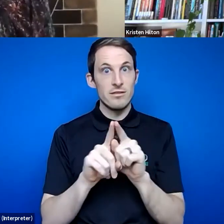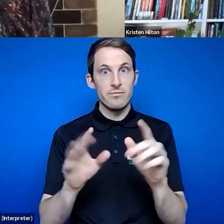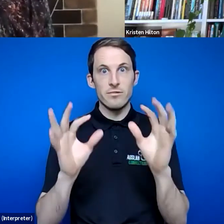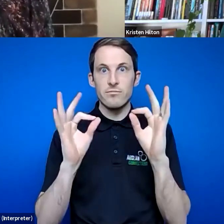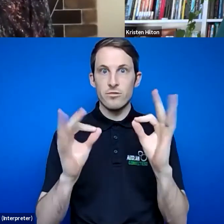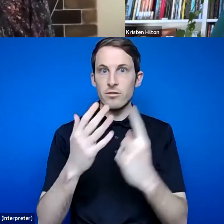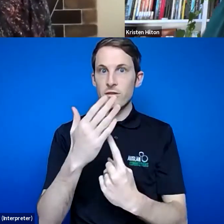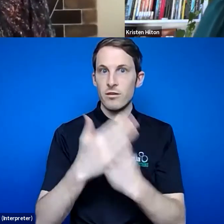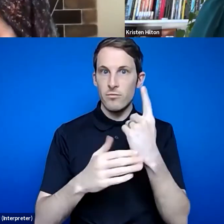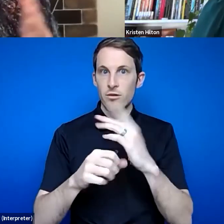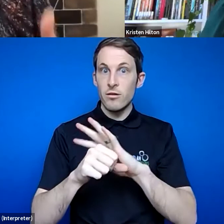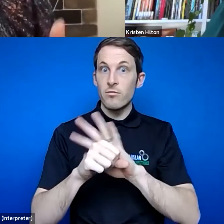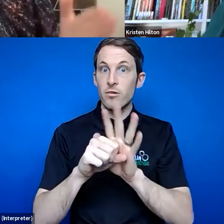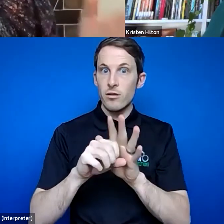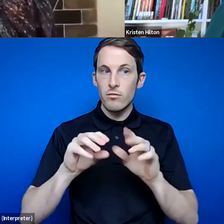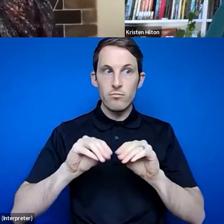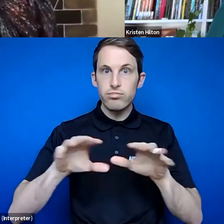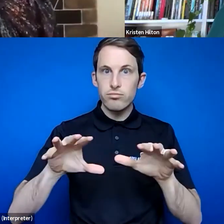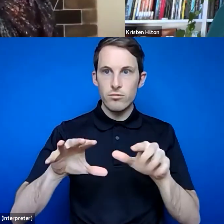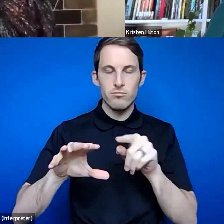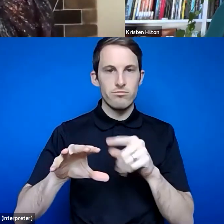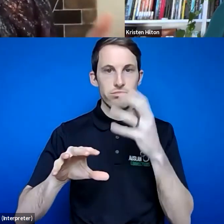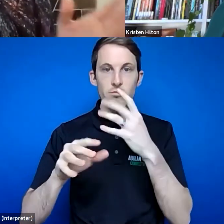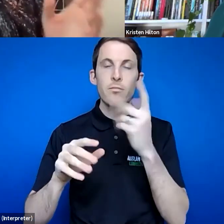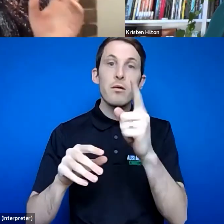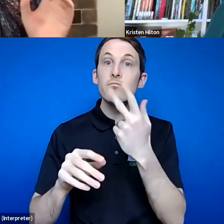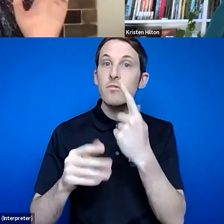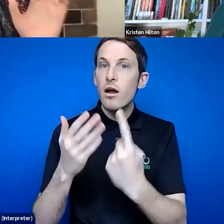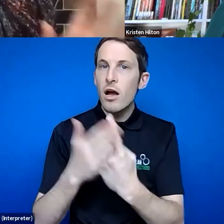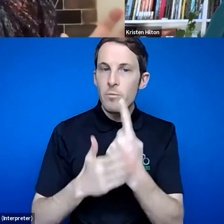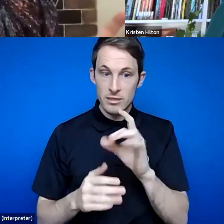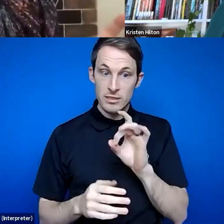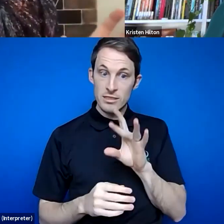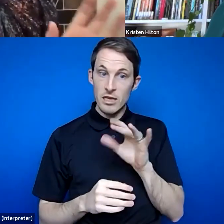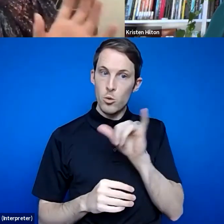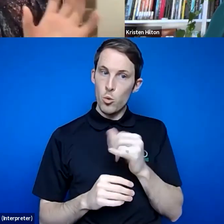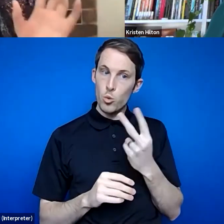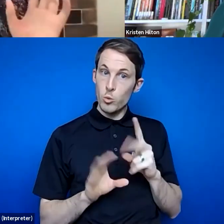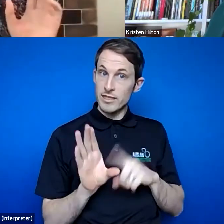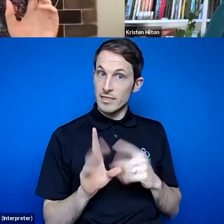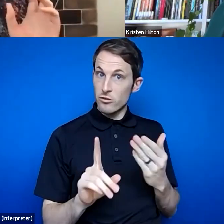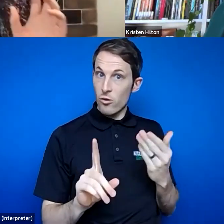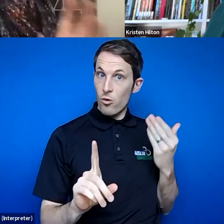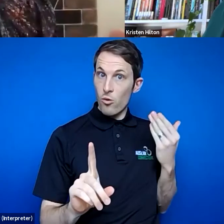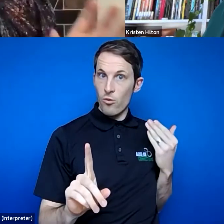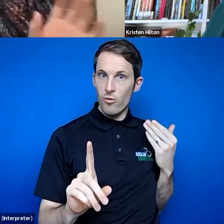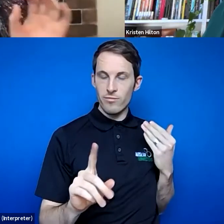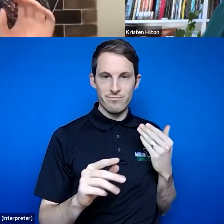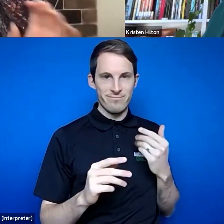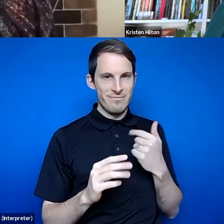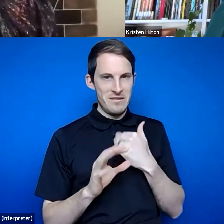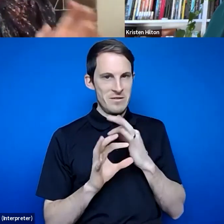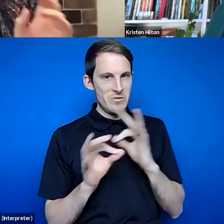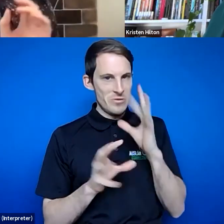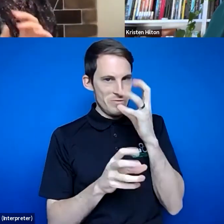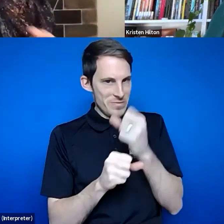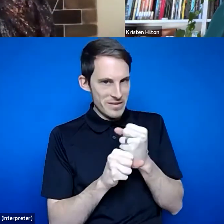this pandemic had happened 10 or 20 years ago, I don't believe that Governments, community,